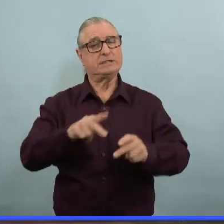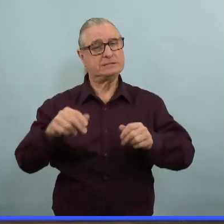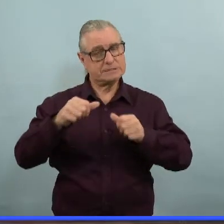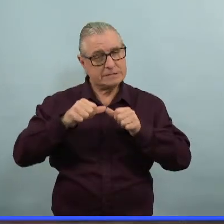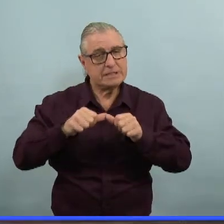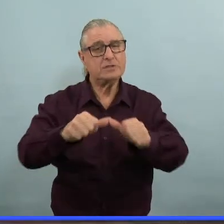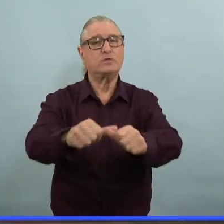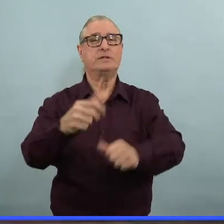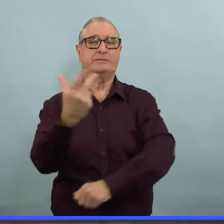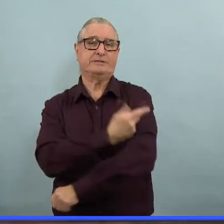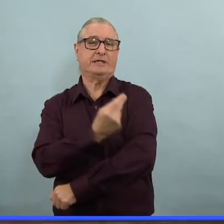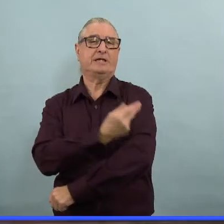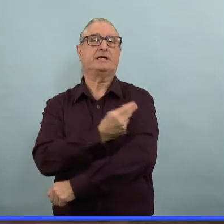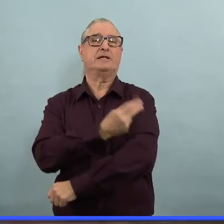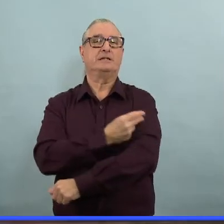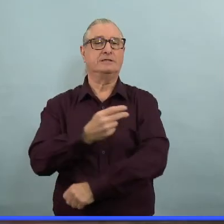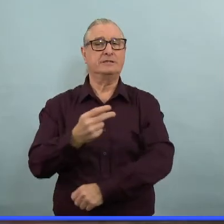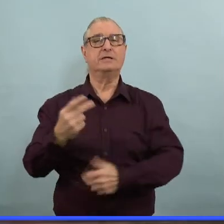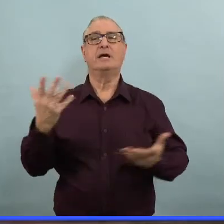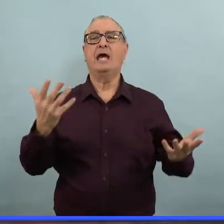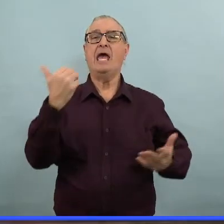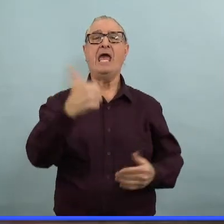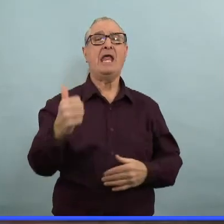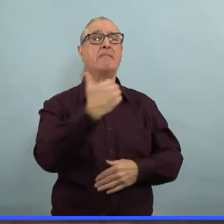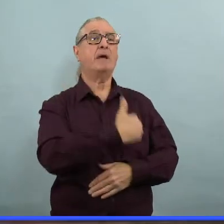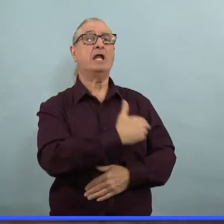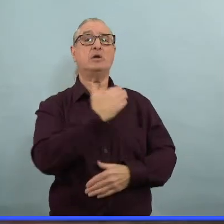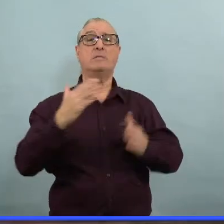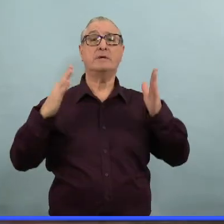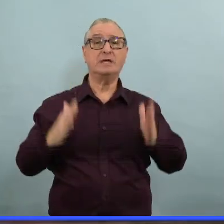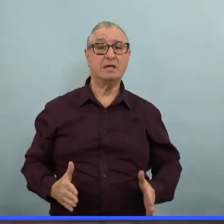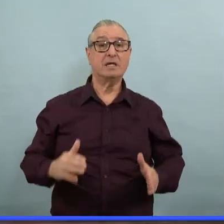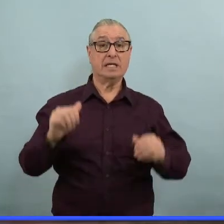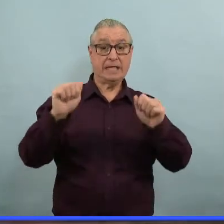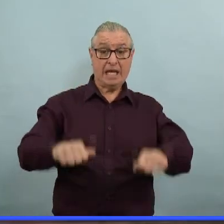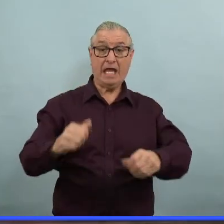as we can so any manitoban who's eligible for any of the dose first second or third please get that